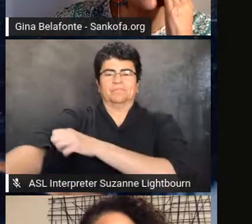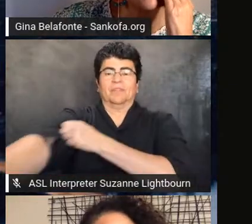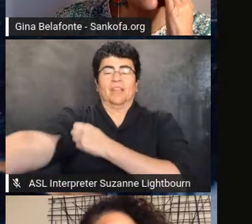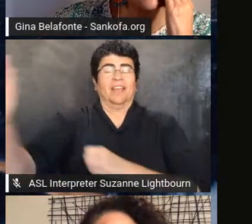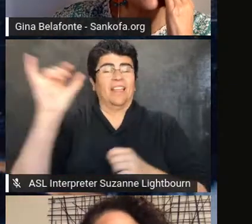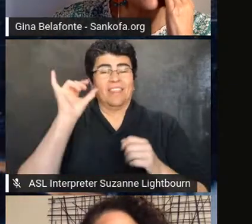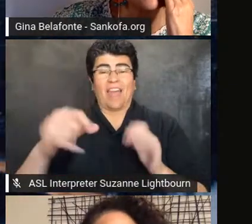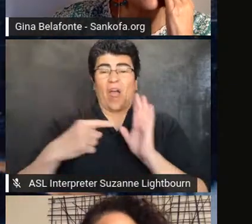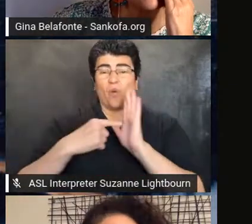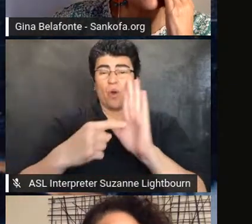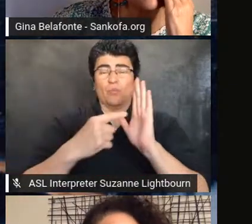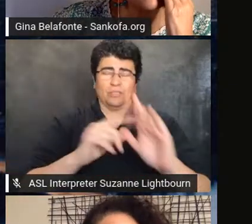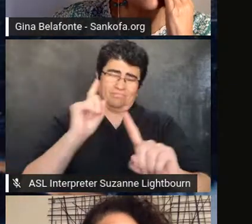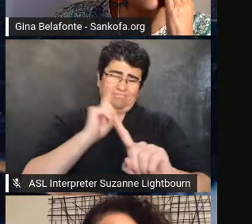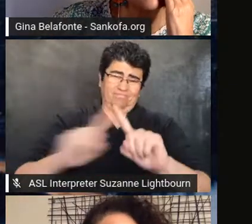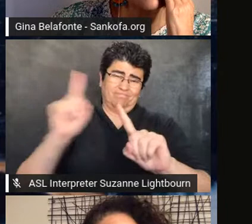This just represents some of the art,